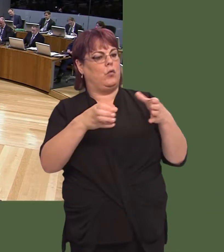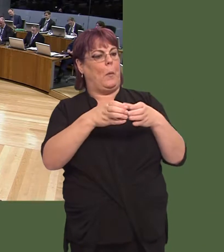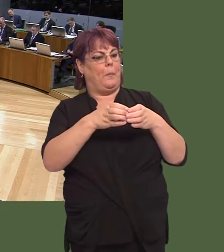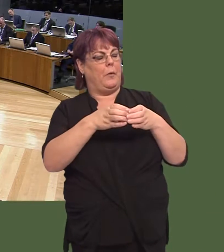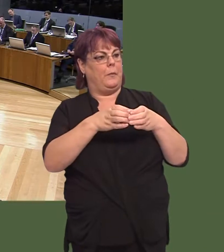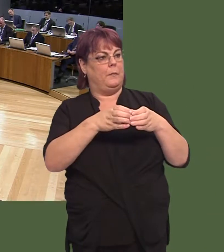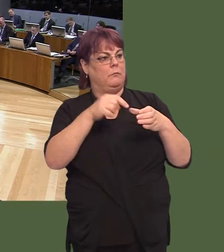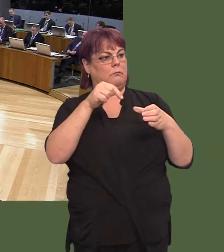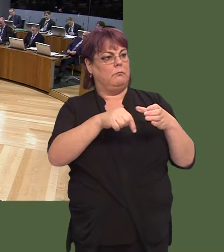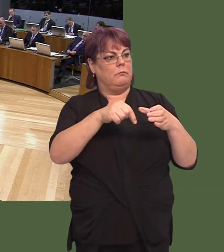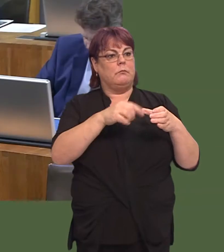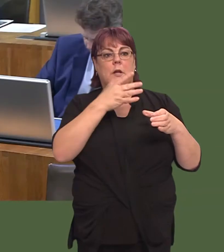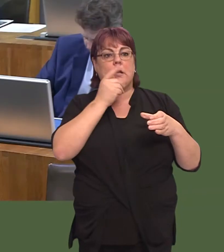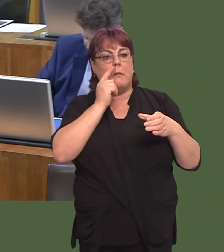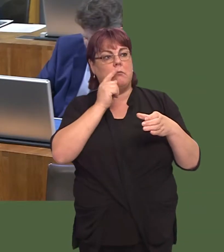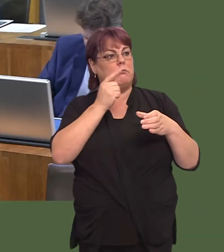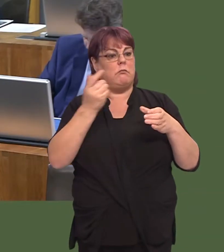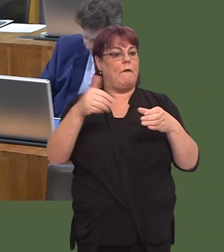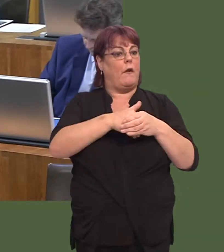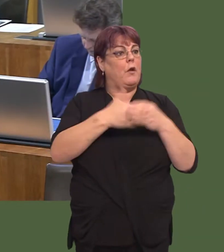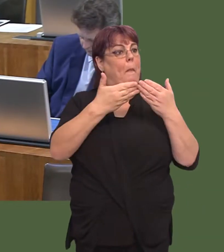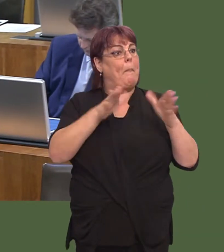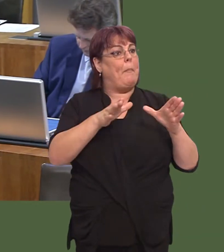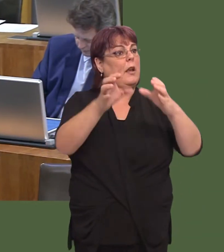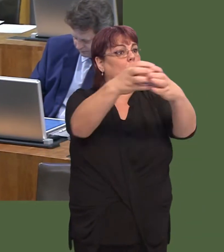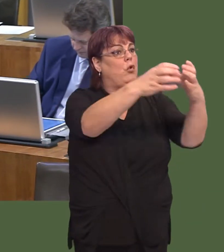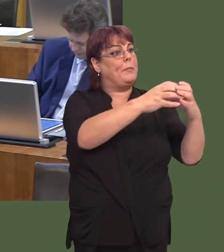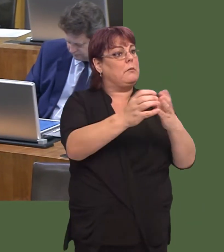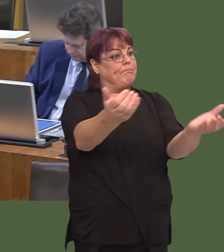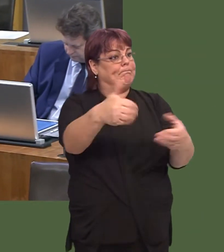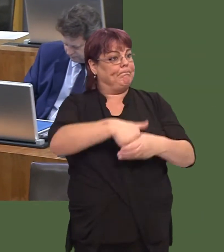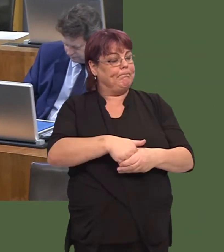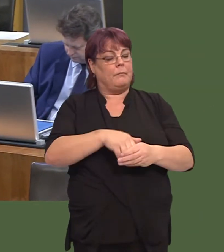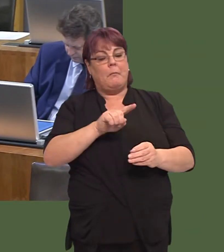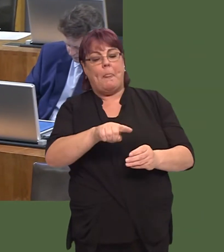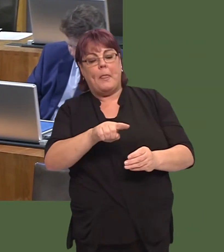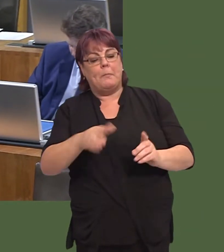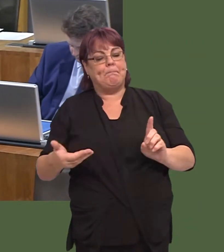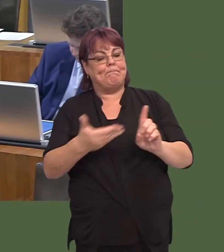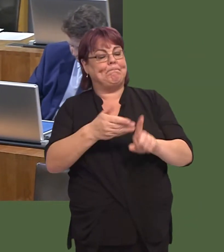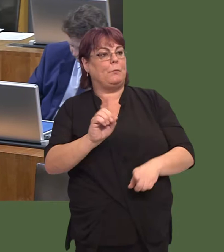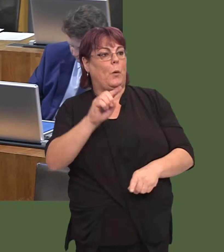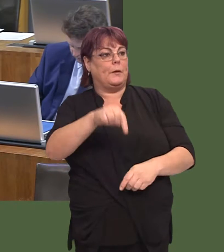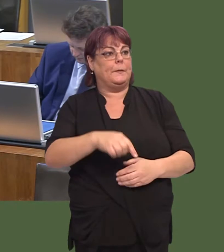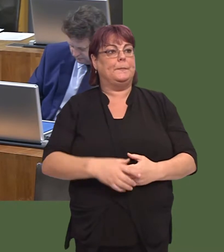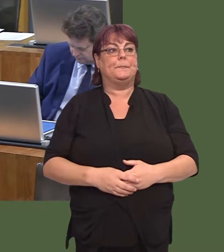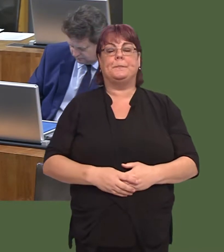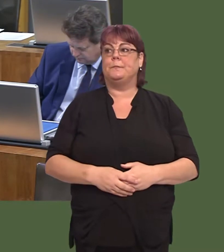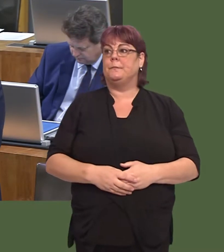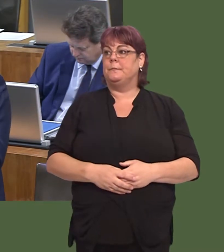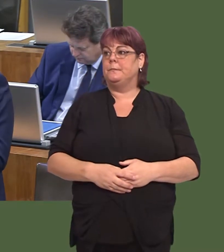the public sector in Wales, and the aim of that group is to ensure that we get a good